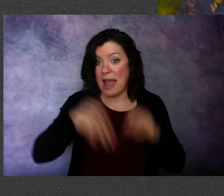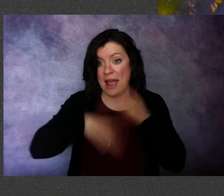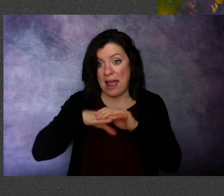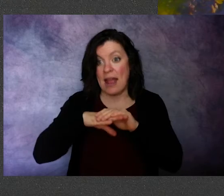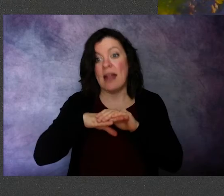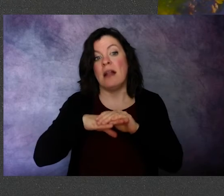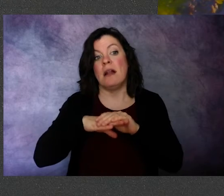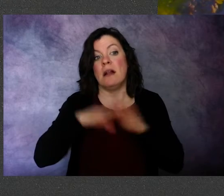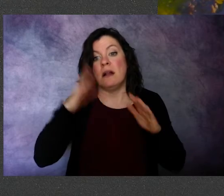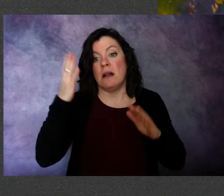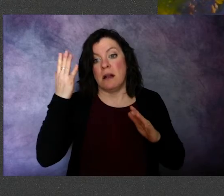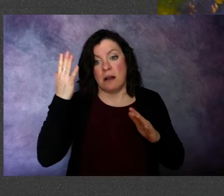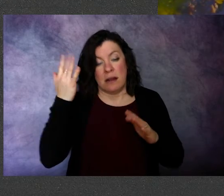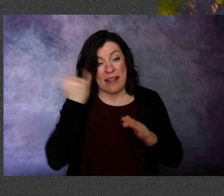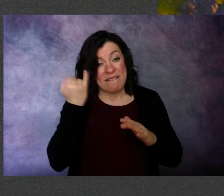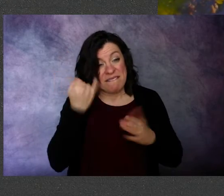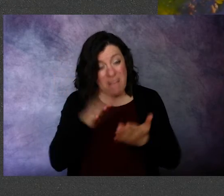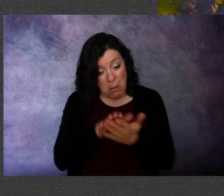If it pops up, just keep pressing.